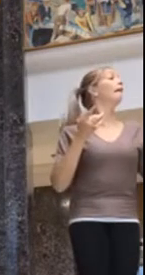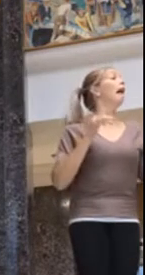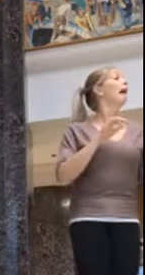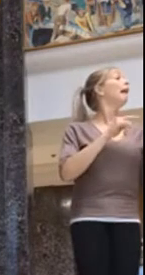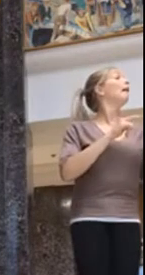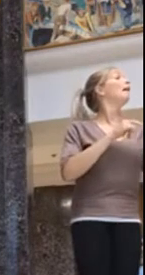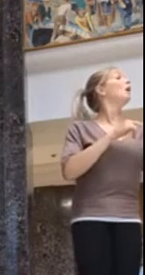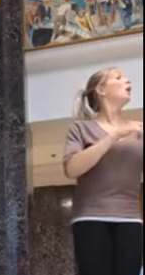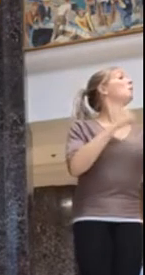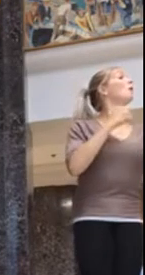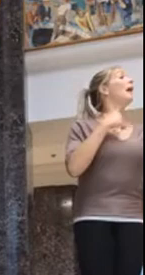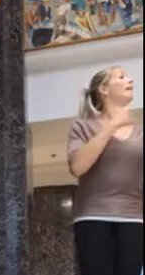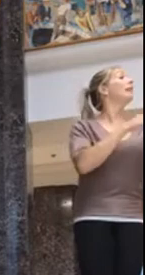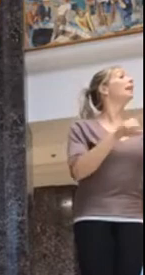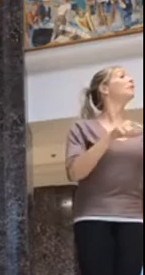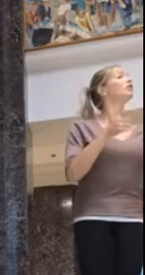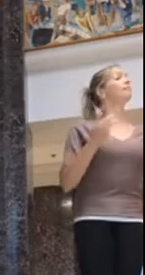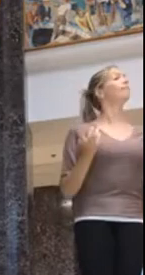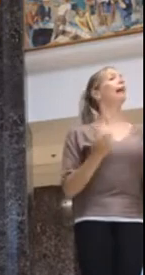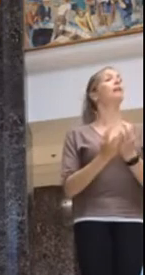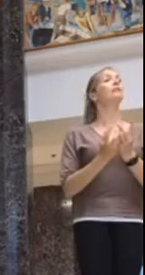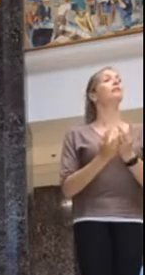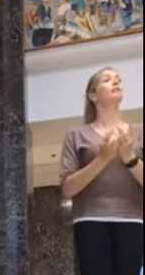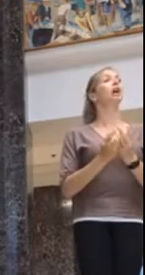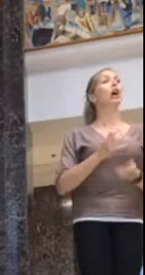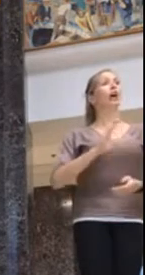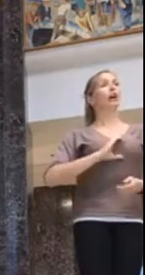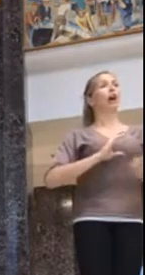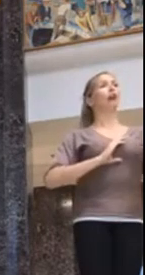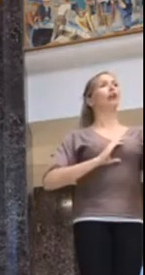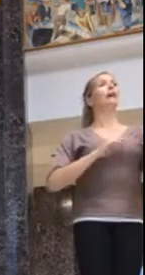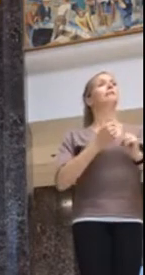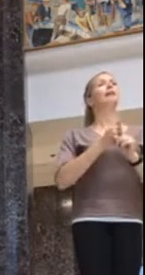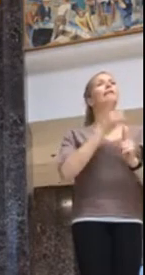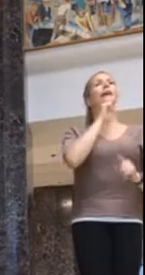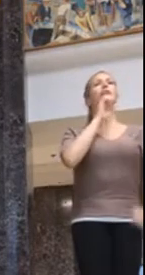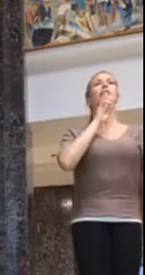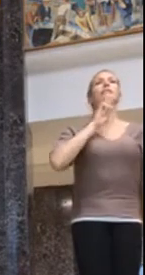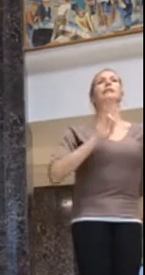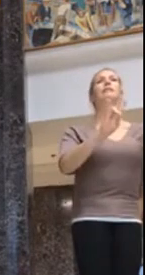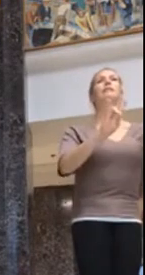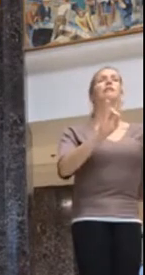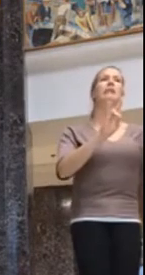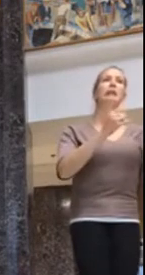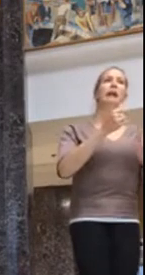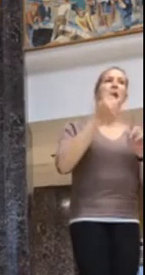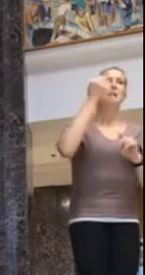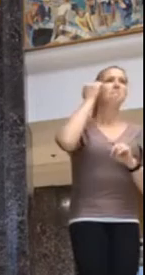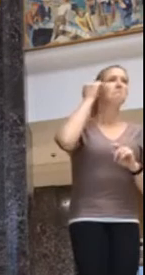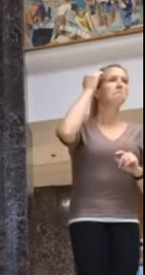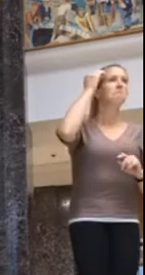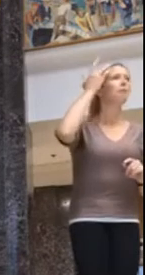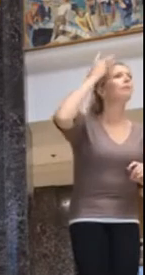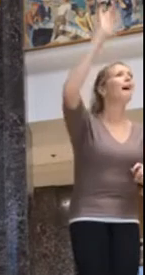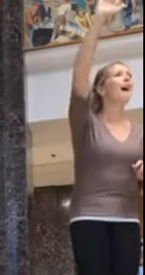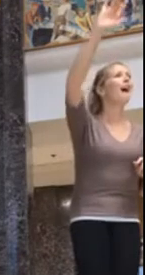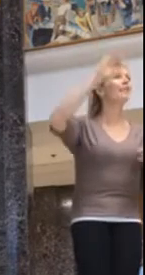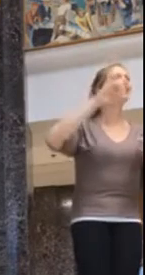son Carter is only seven years old. He's extremely keen. He's funny, and he's mischievous.